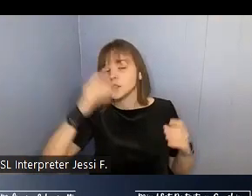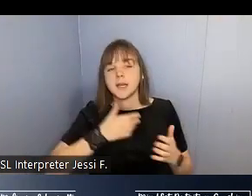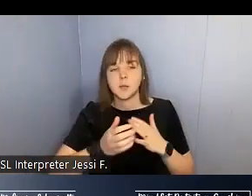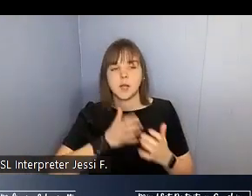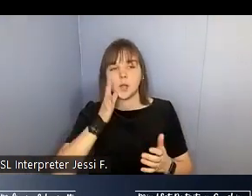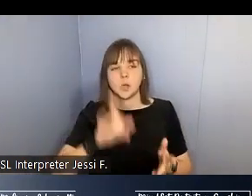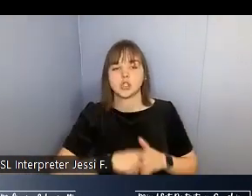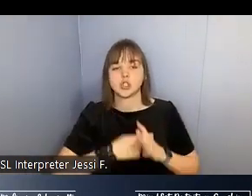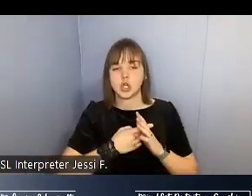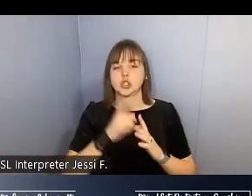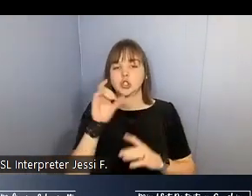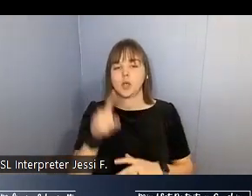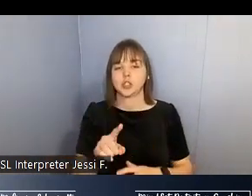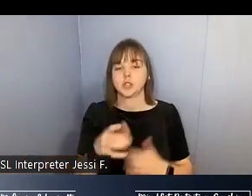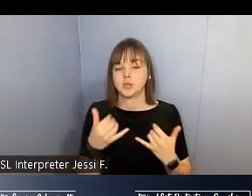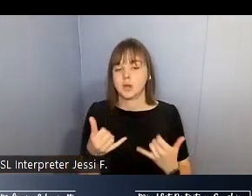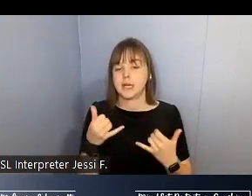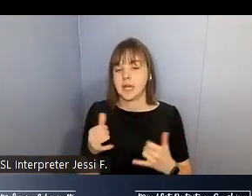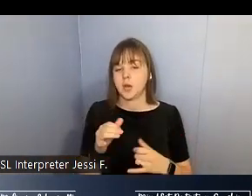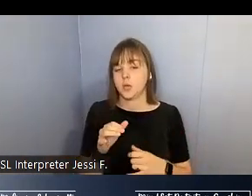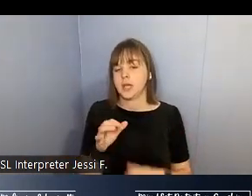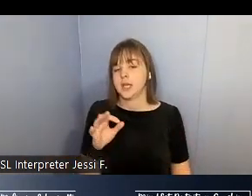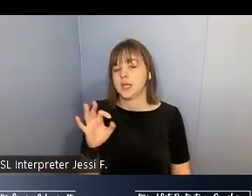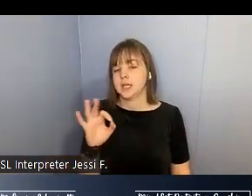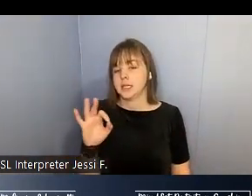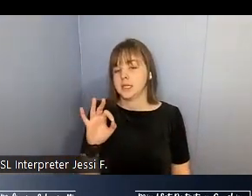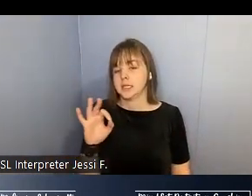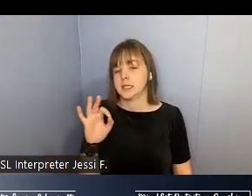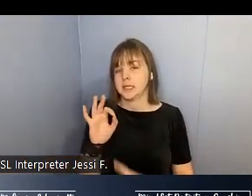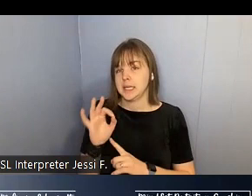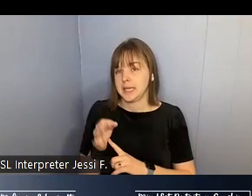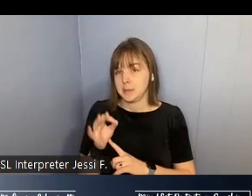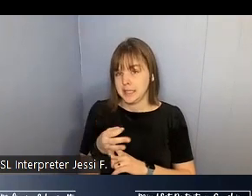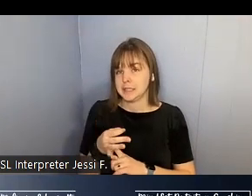We have about nine minutes left, so we'll try and get through as many as we can.